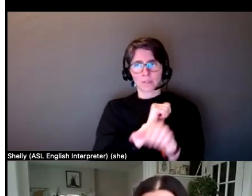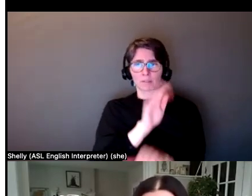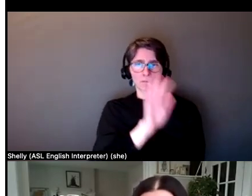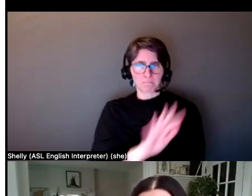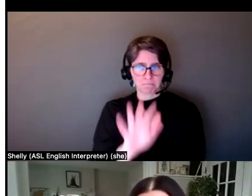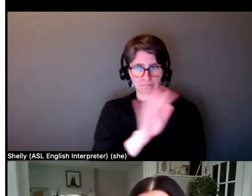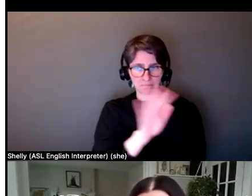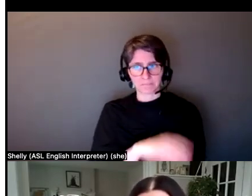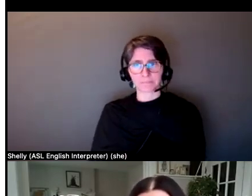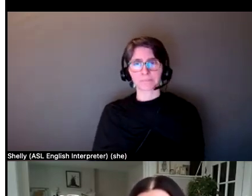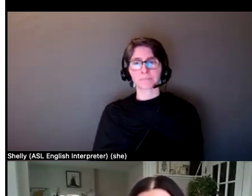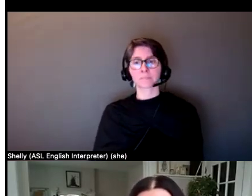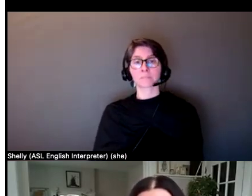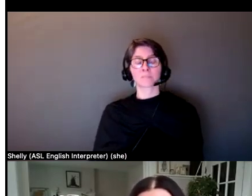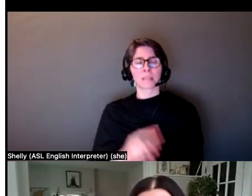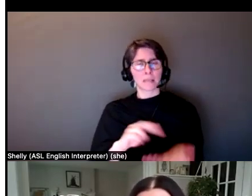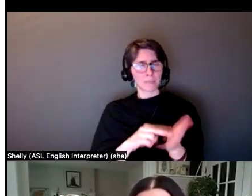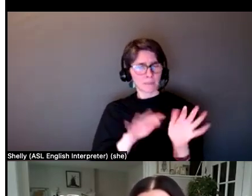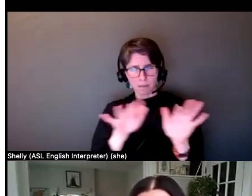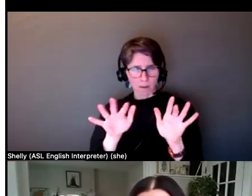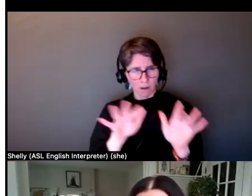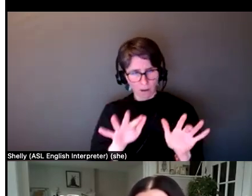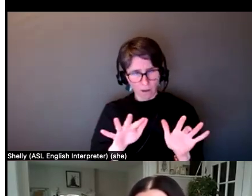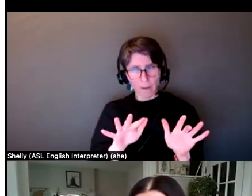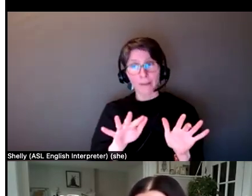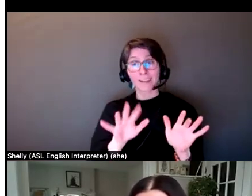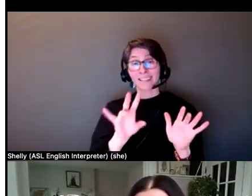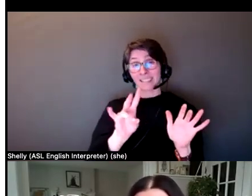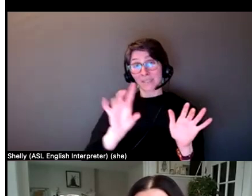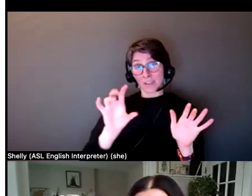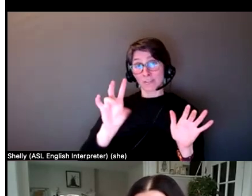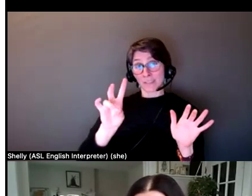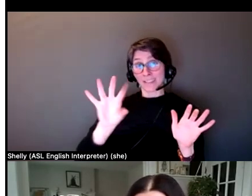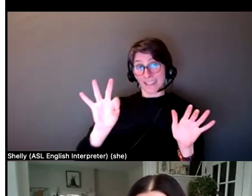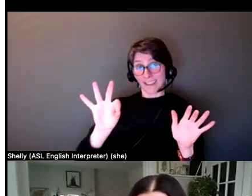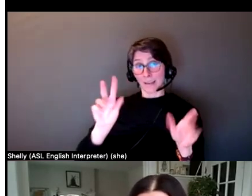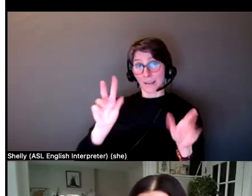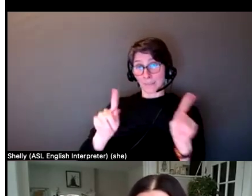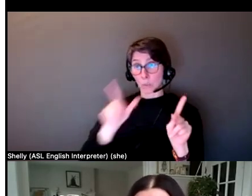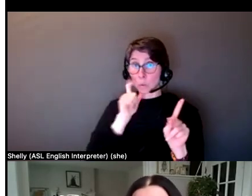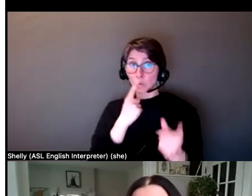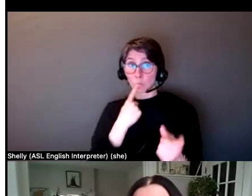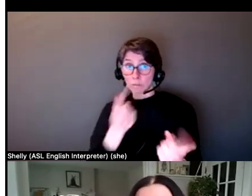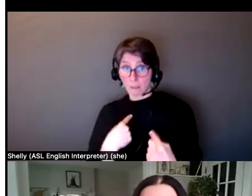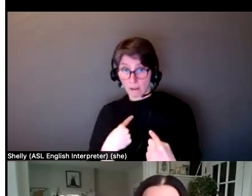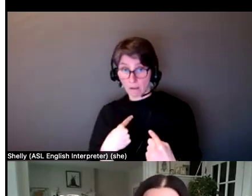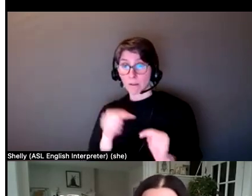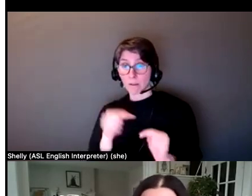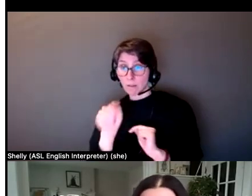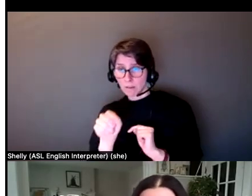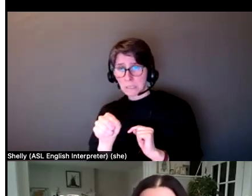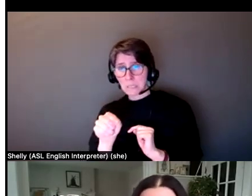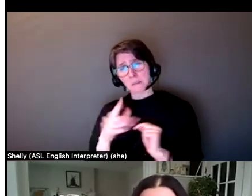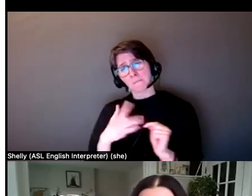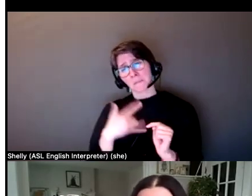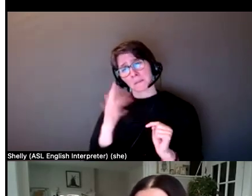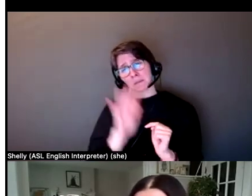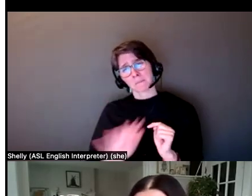So, with that, we can say that the 779 people who filled out the survey probably reflect somewhere